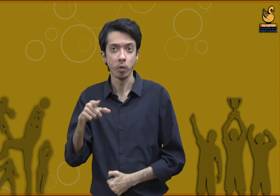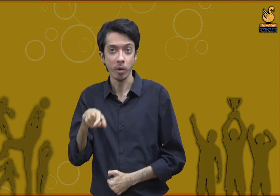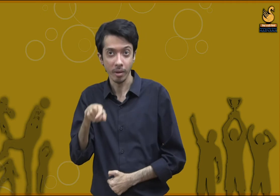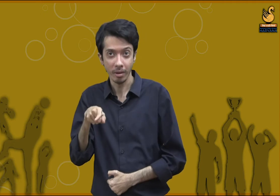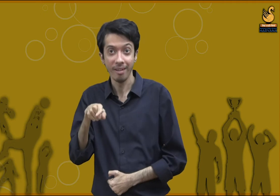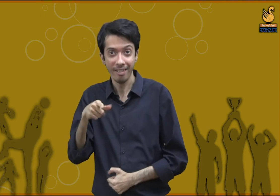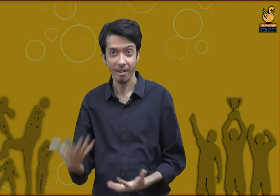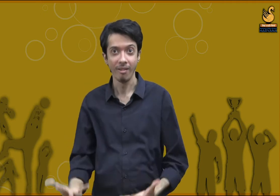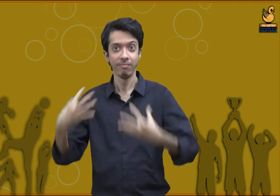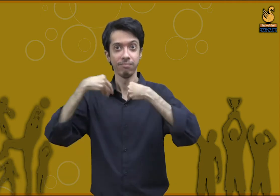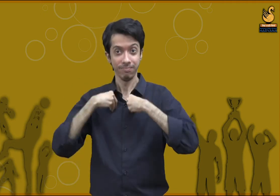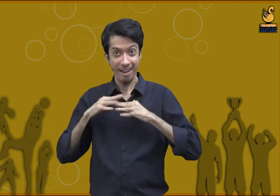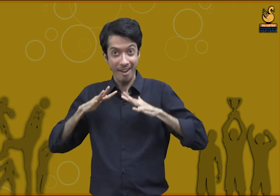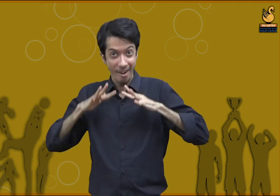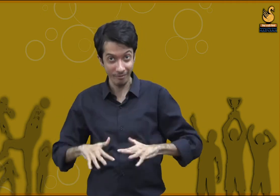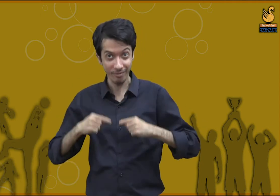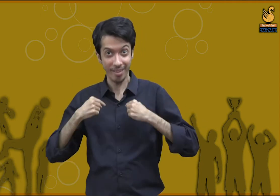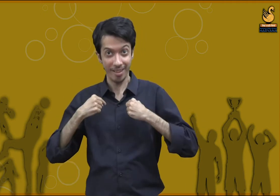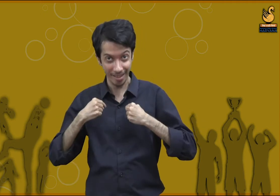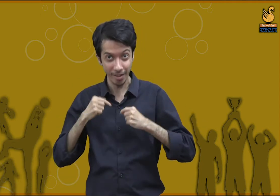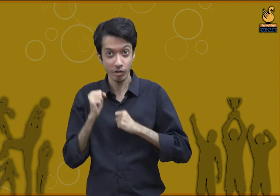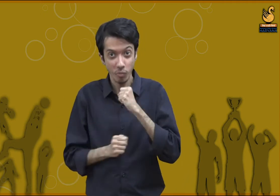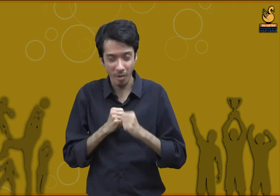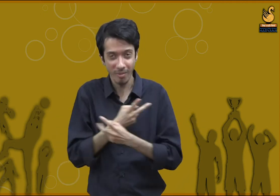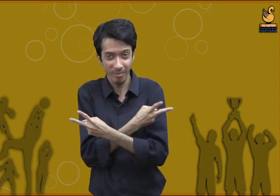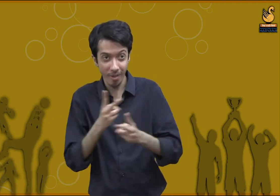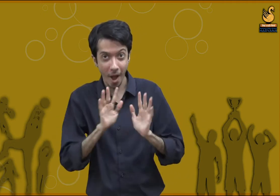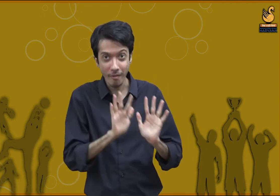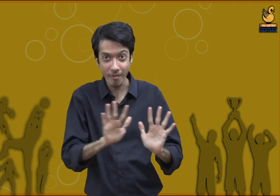These are social skills which help us for our personal development.